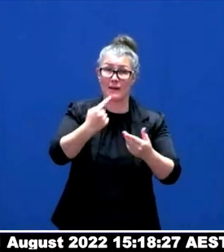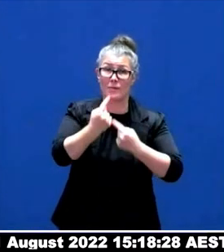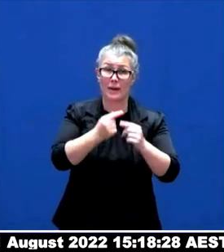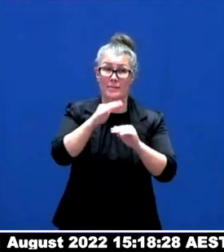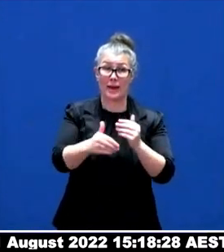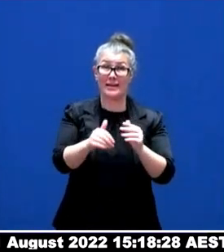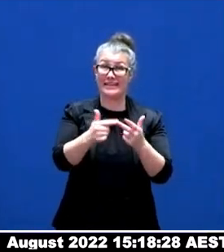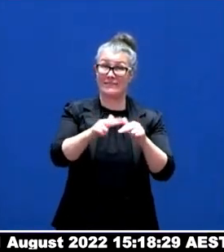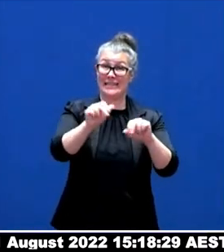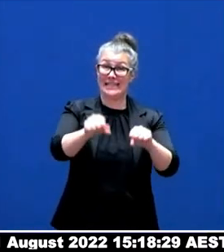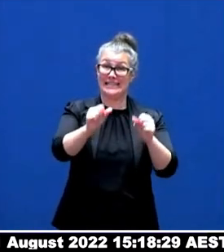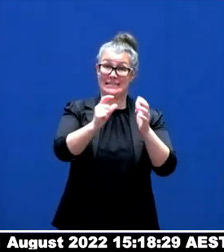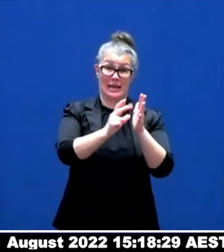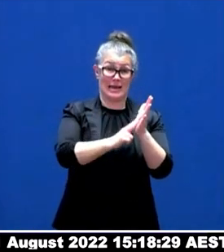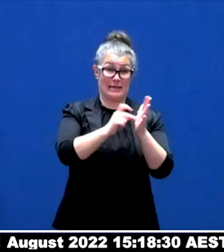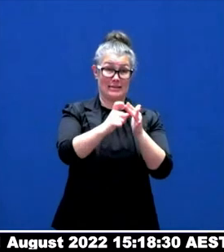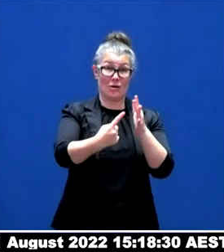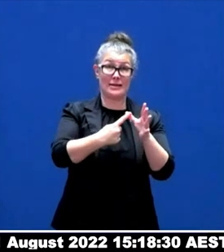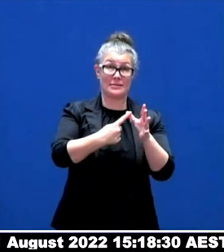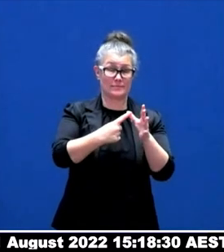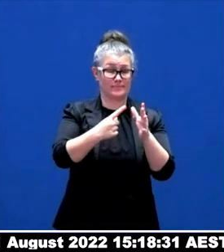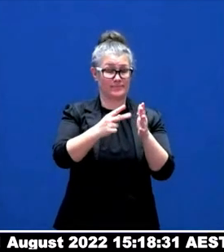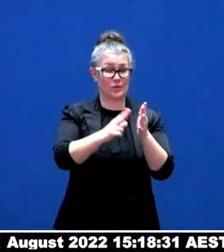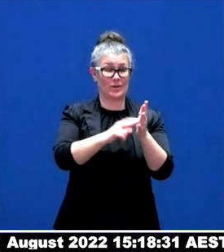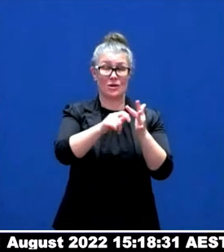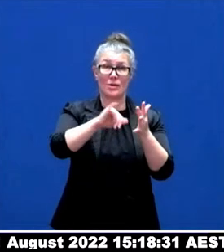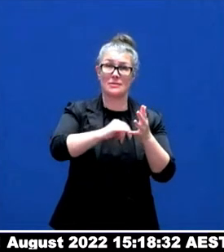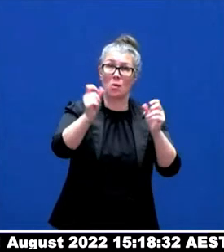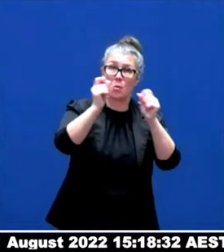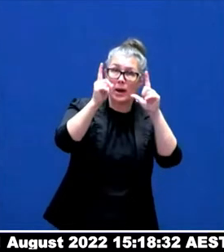NDIS is aware of whether there are still large residential centres operating in